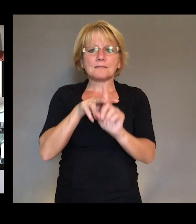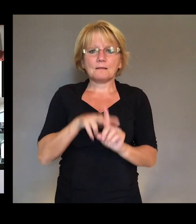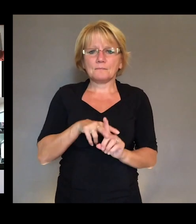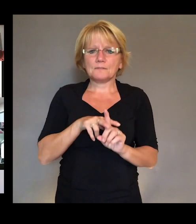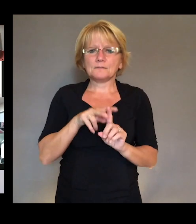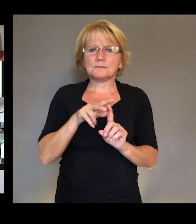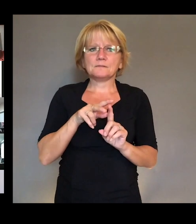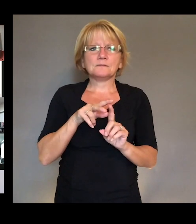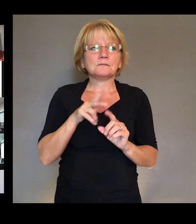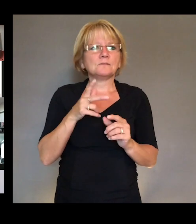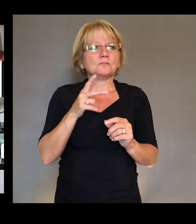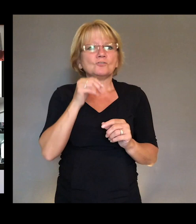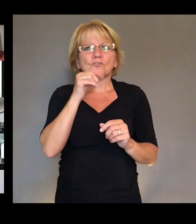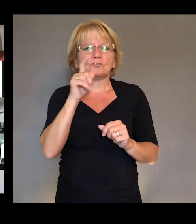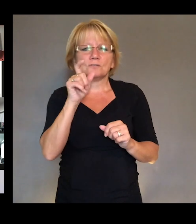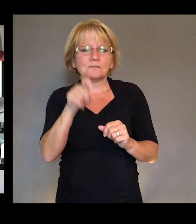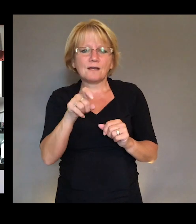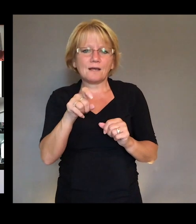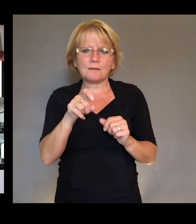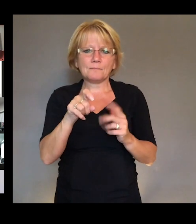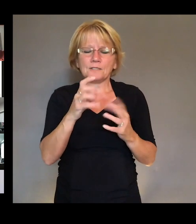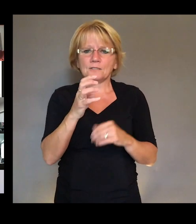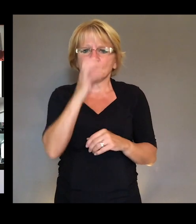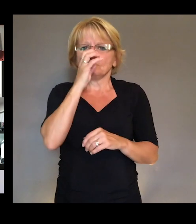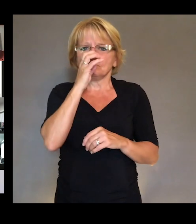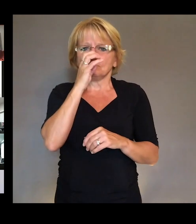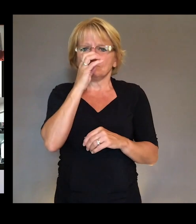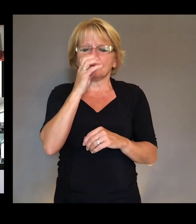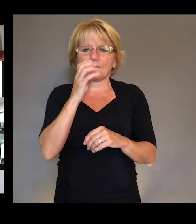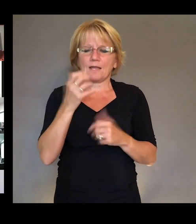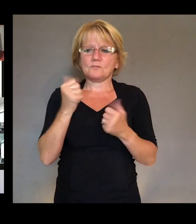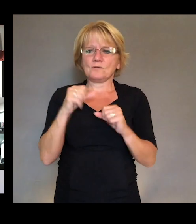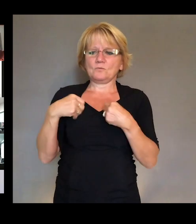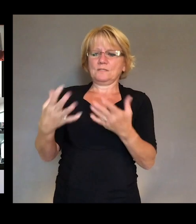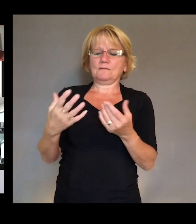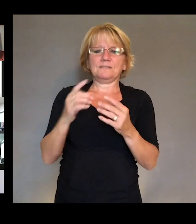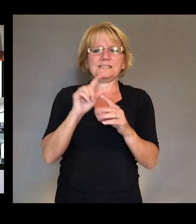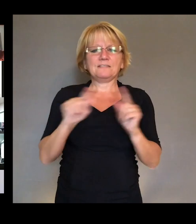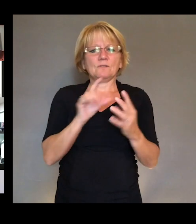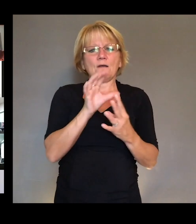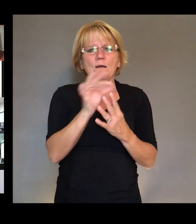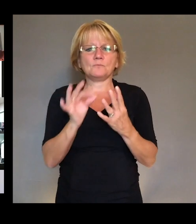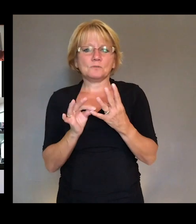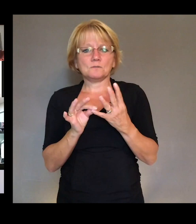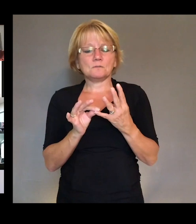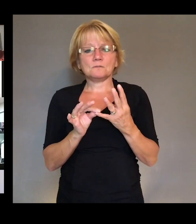assignments should not necessarily be too rigid. I try to give many different options of assignments